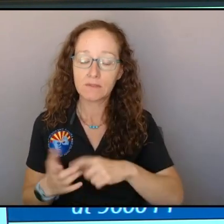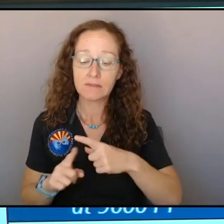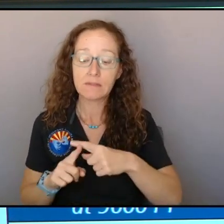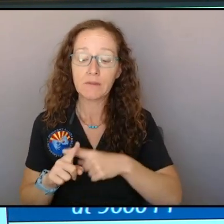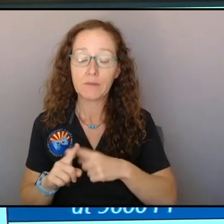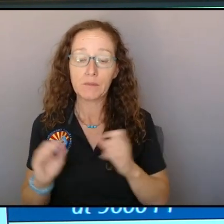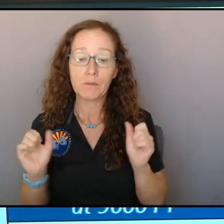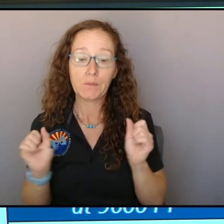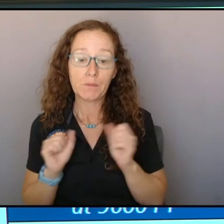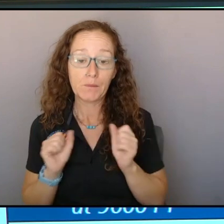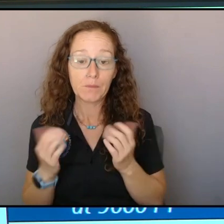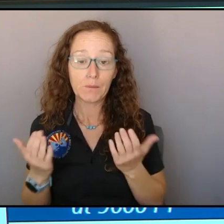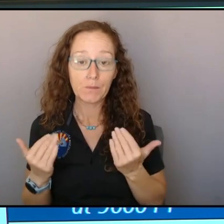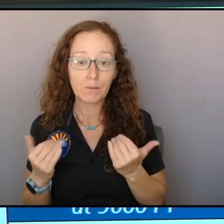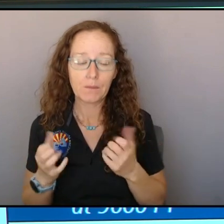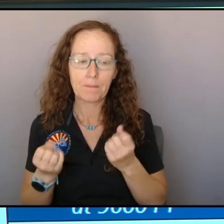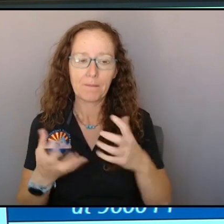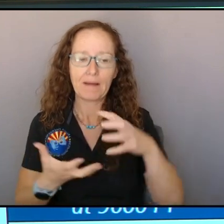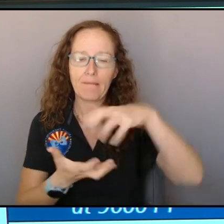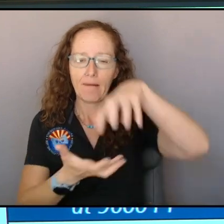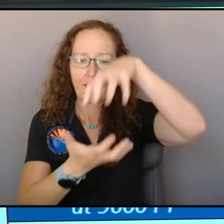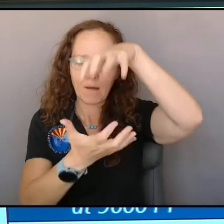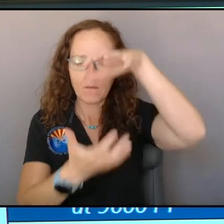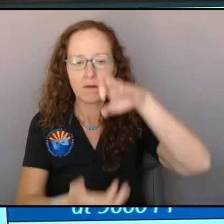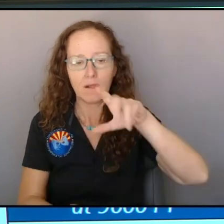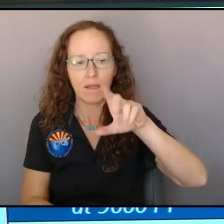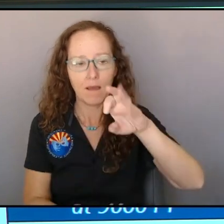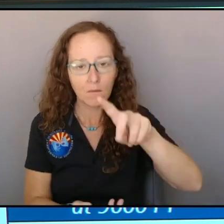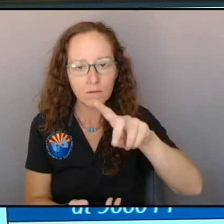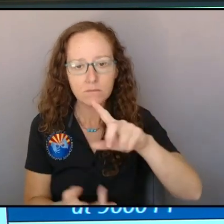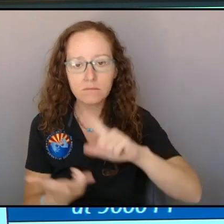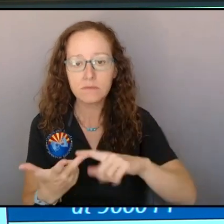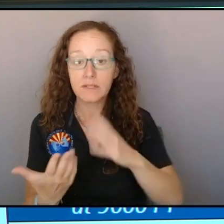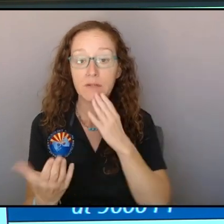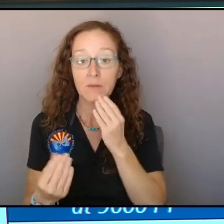clouds, the relative humidity minimums are high, and so are